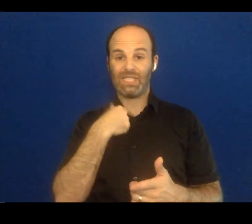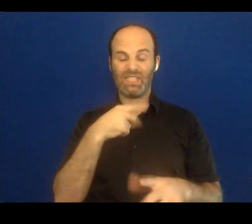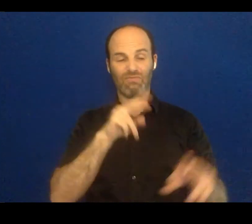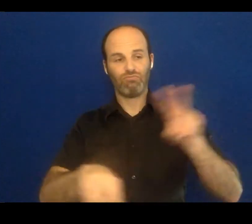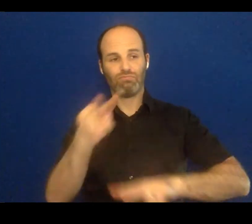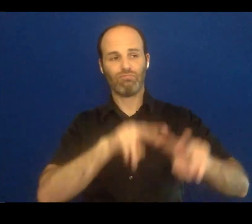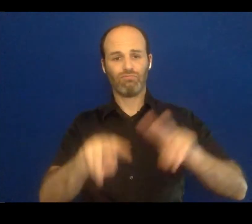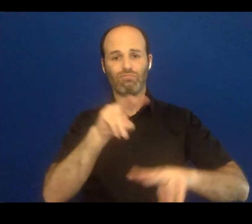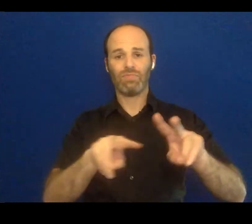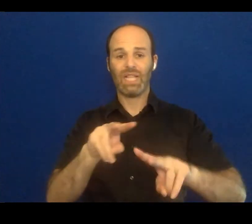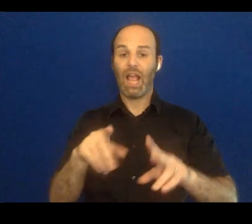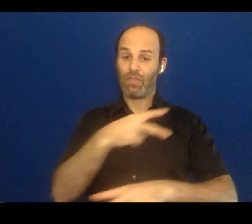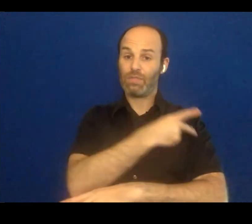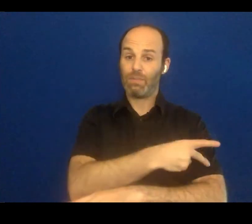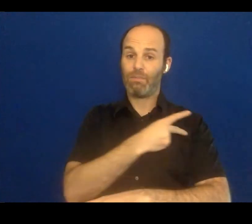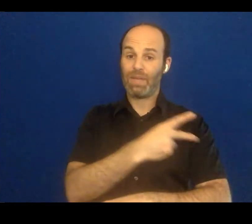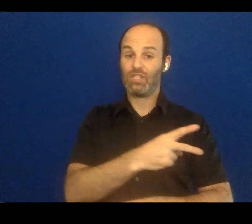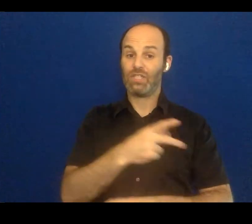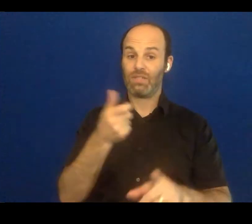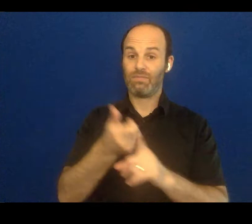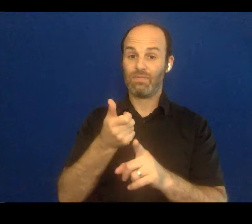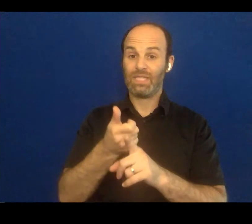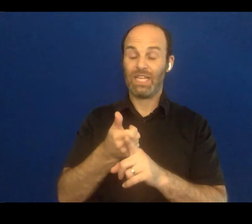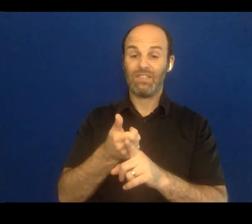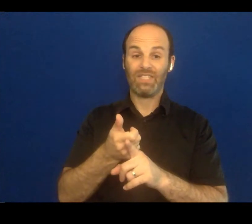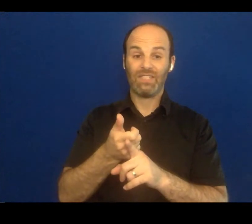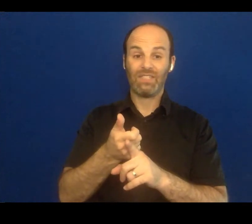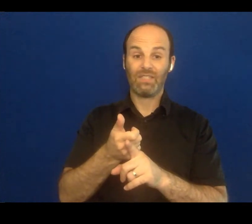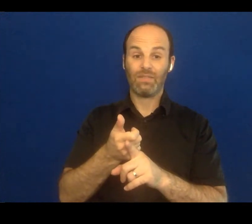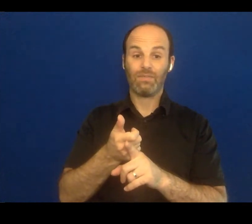MEDICAL FLOORS IN THE HOSPITAL AND THERE WAS A PATIENT THAT THE